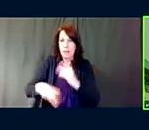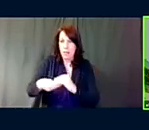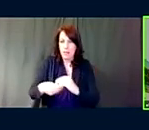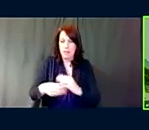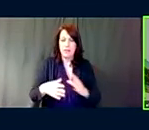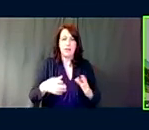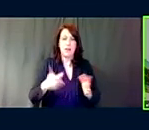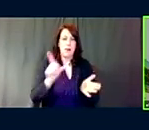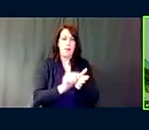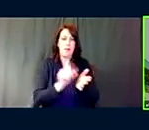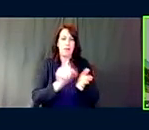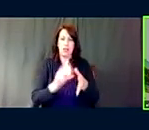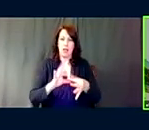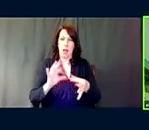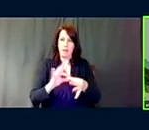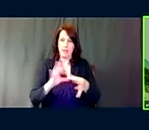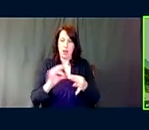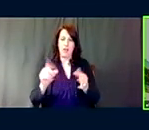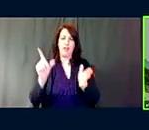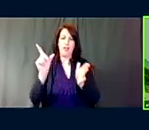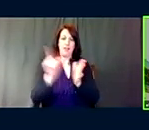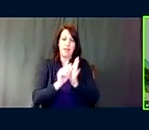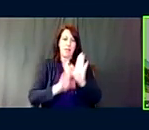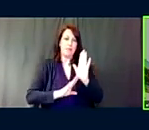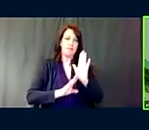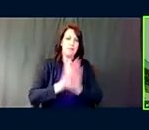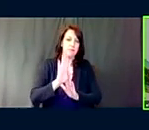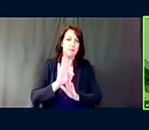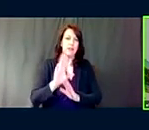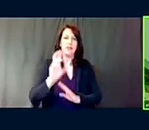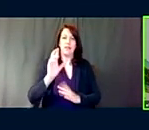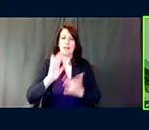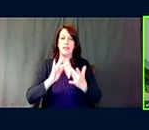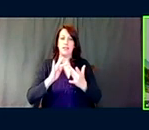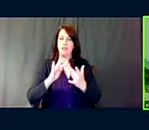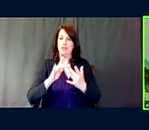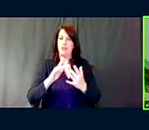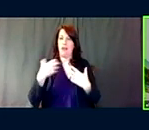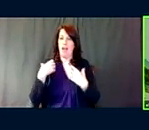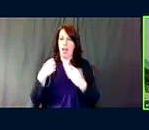SUPPLEMENTS FUNDED, PUBLISHED A COMMENTARY ON THIS, DEVELOPED AND PUBLISHED BOTH DIGITAL